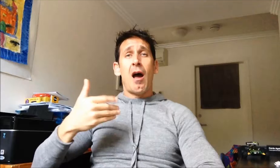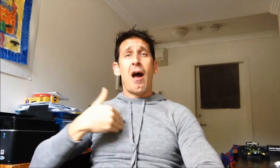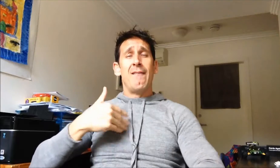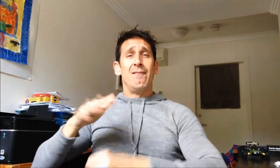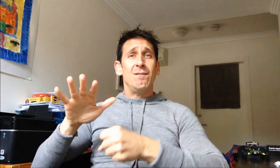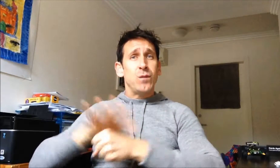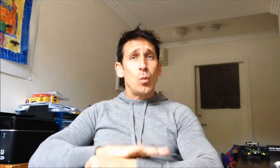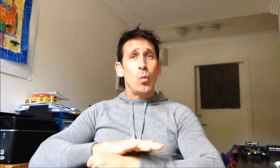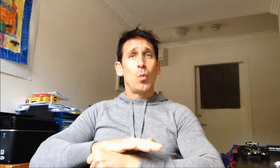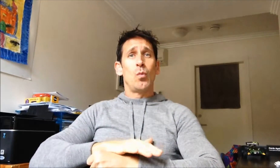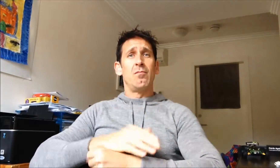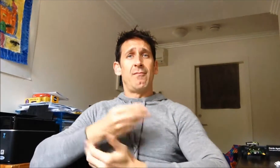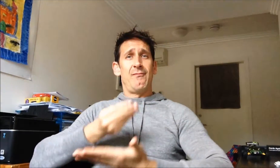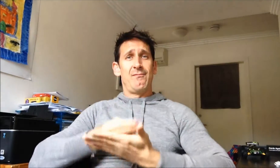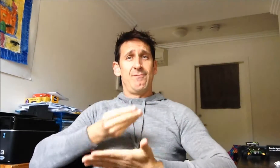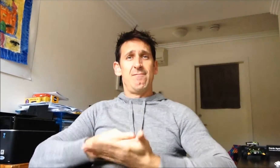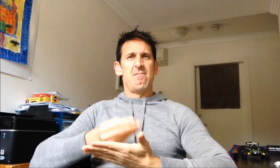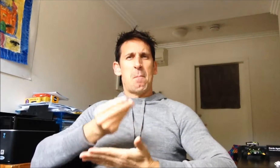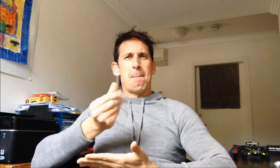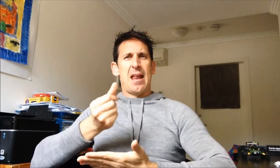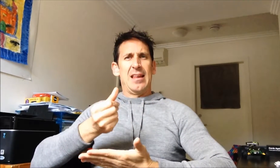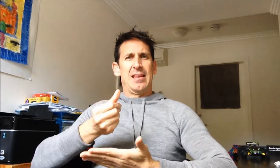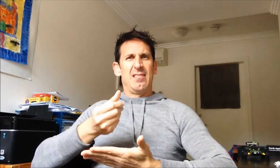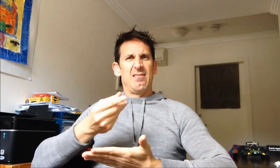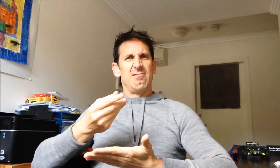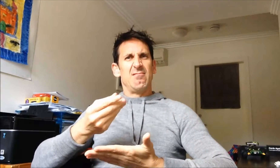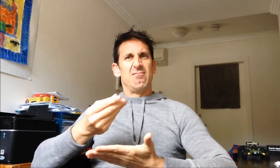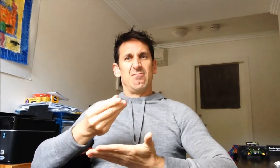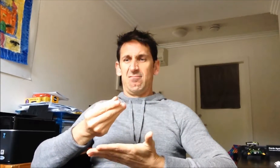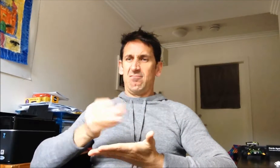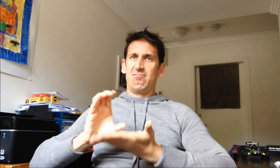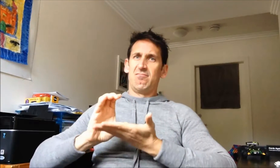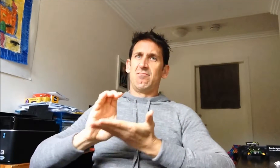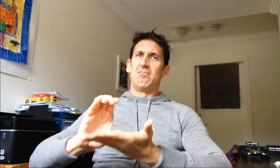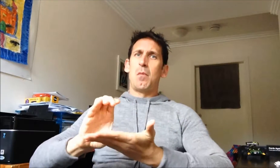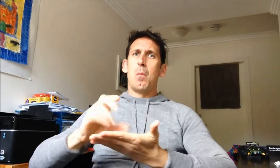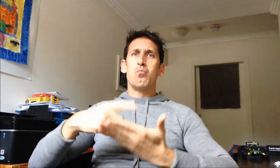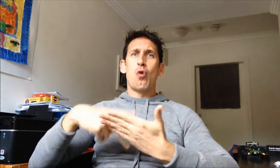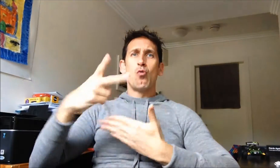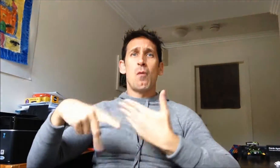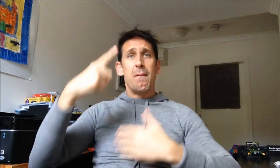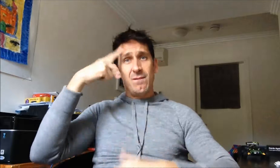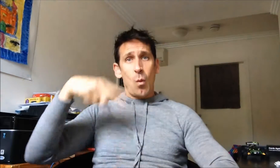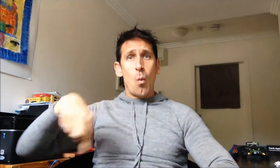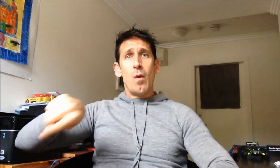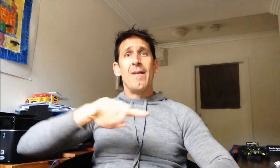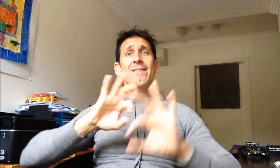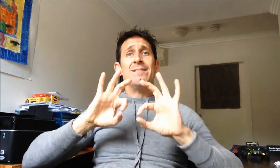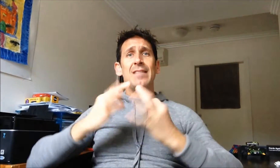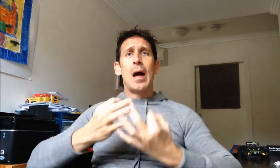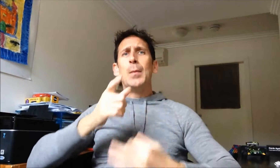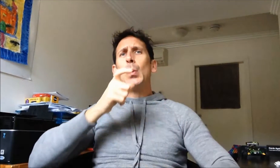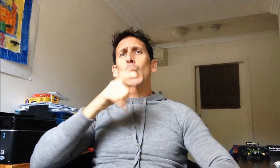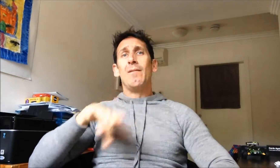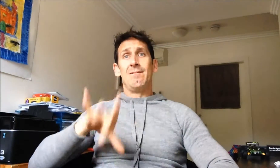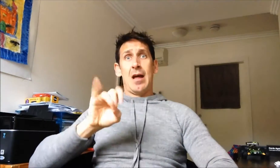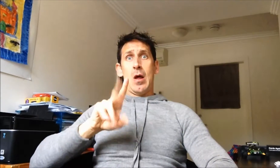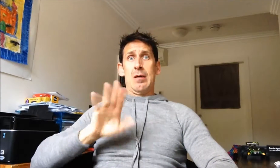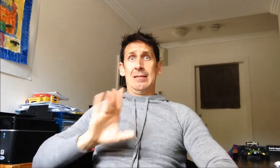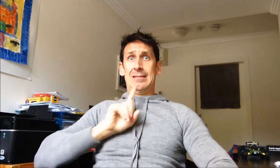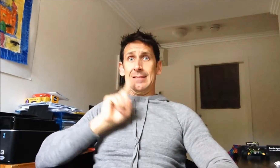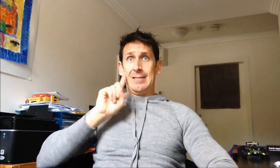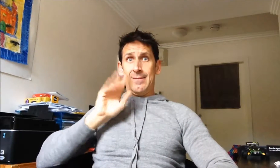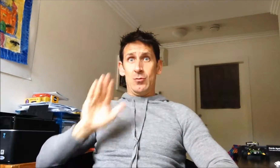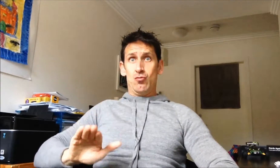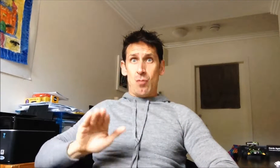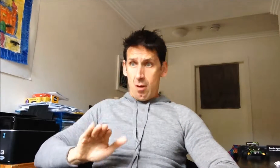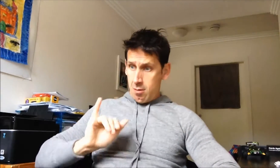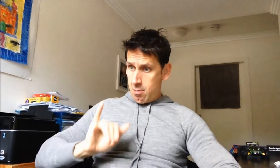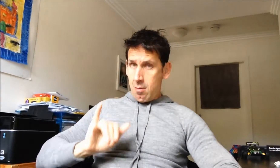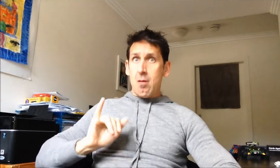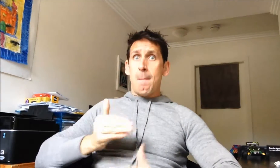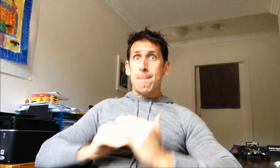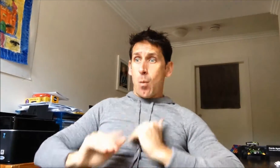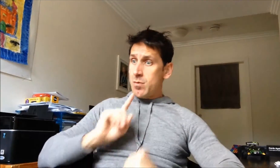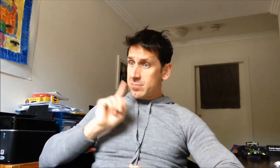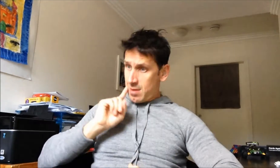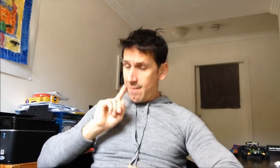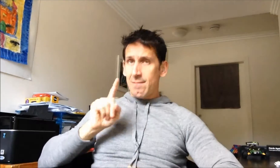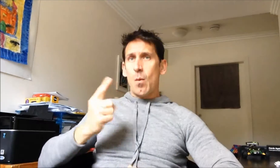They have a fully-funded program available for hearing families who have a newborn deaf child.